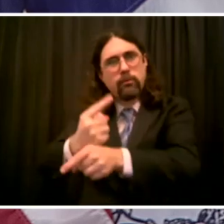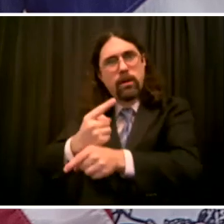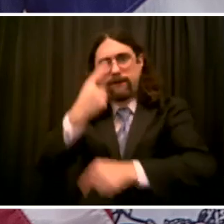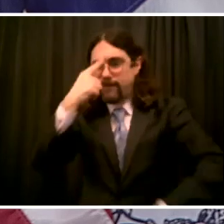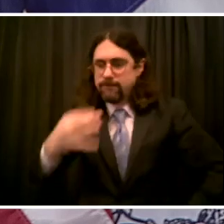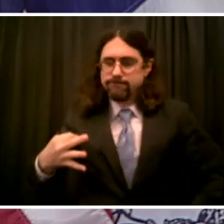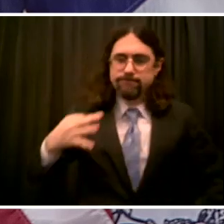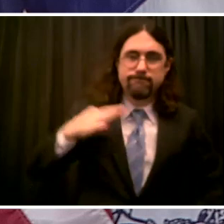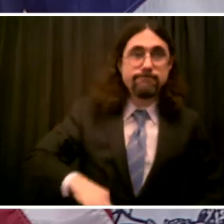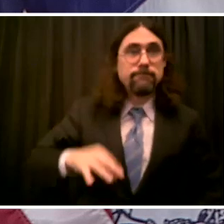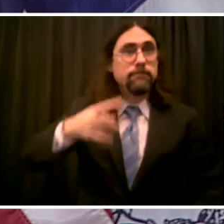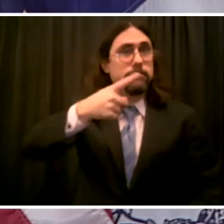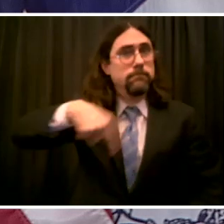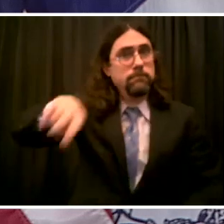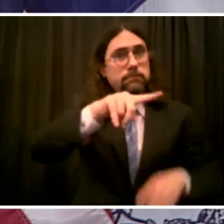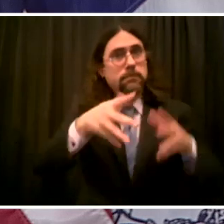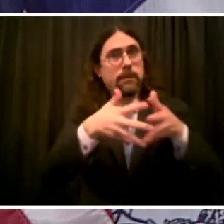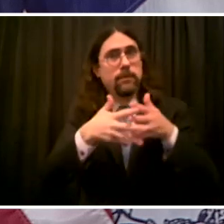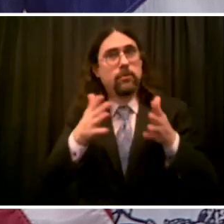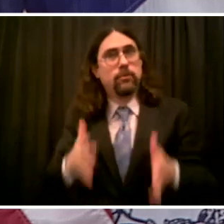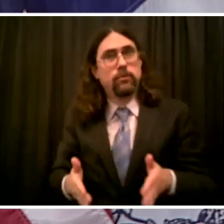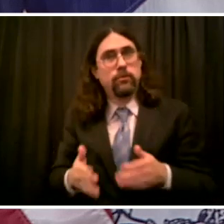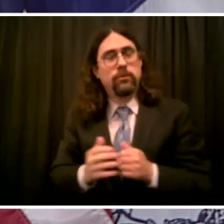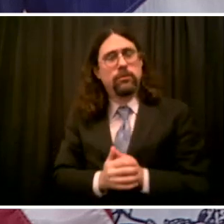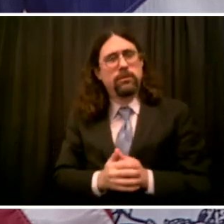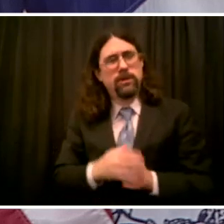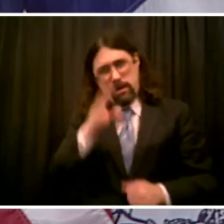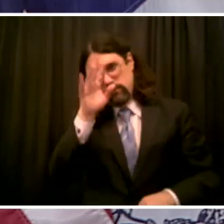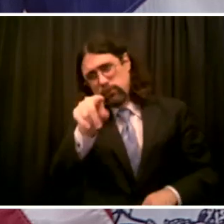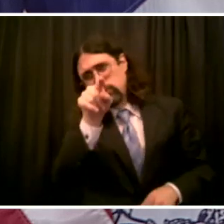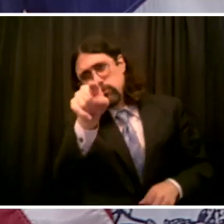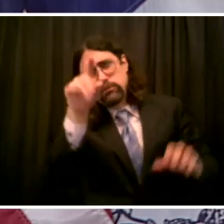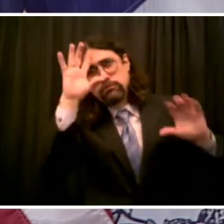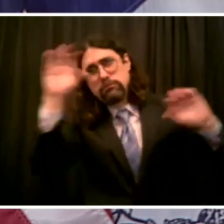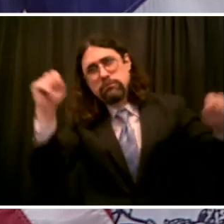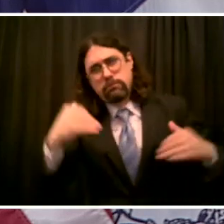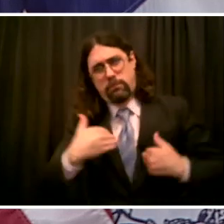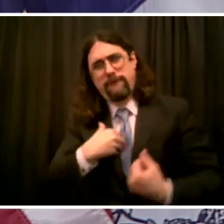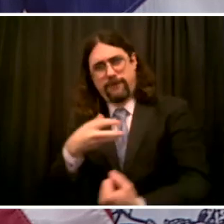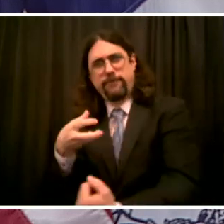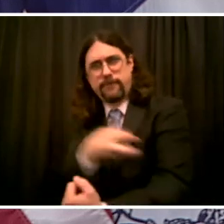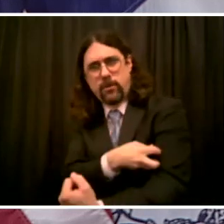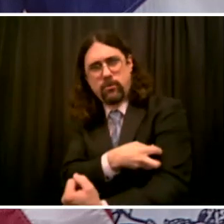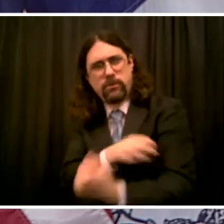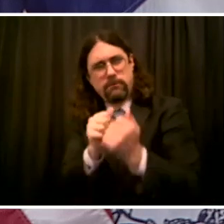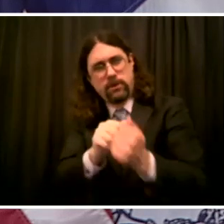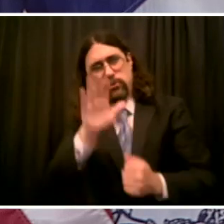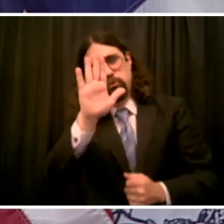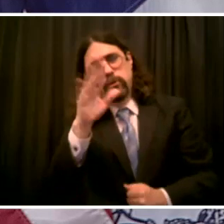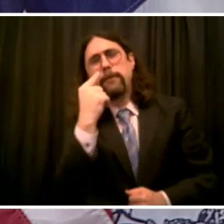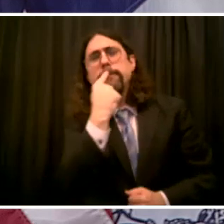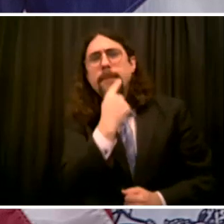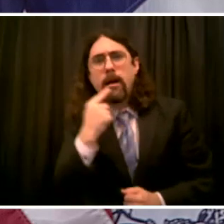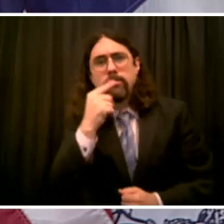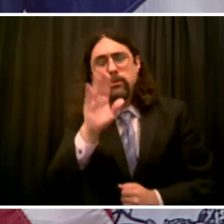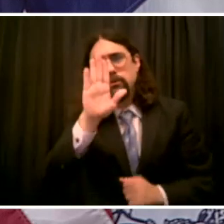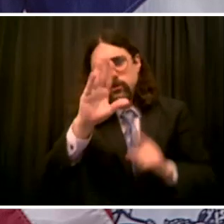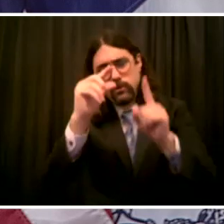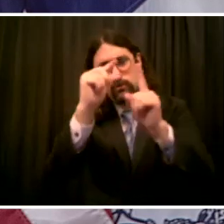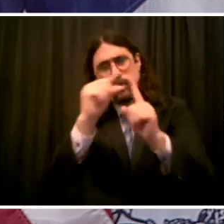THE WHOLE COUNTRY TO BRING US TT O SO, WE KNOW YOU HOLD THE POWER. AND WE KNOW WHEN YOU RAISE YOUR